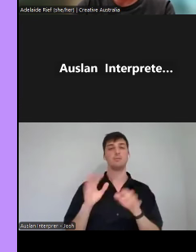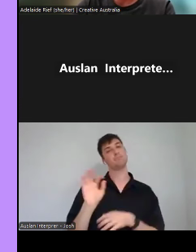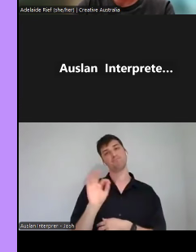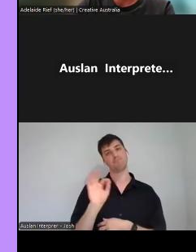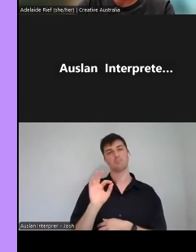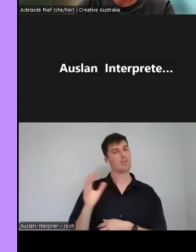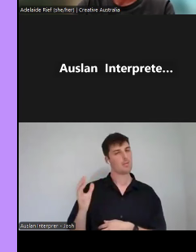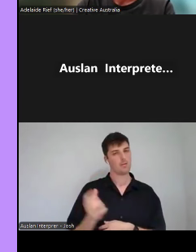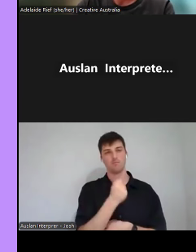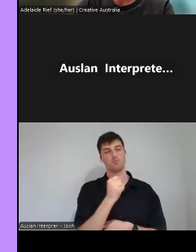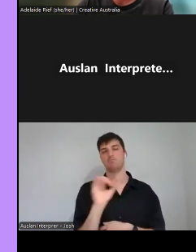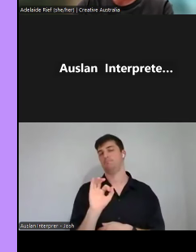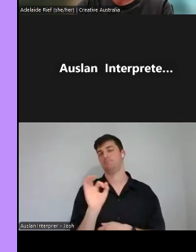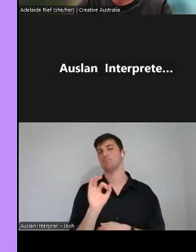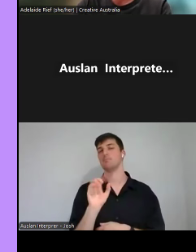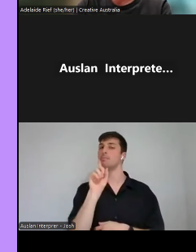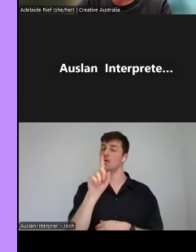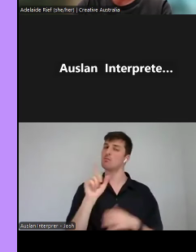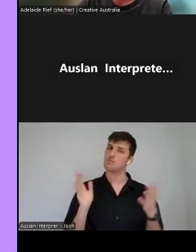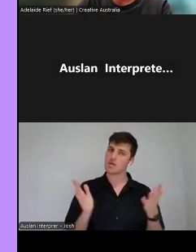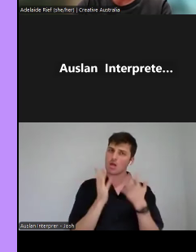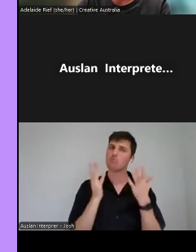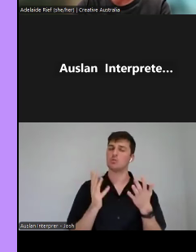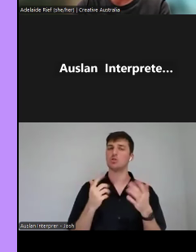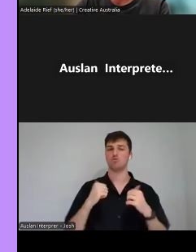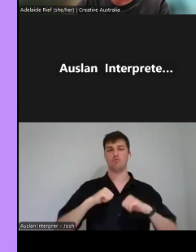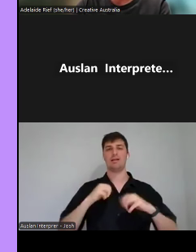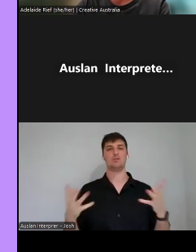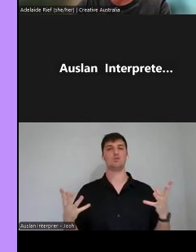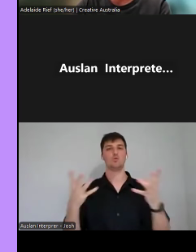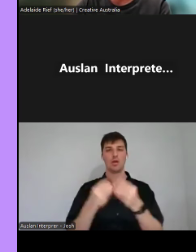don't have to. We do encourage that you do the training together because there's a lot of really